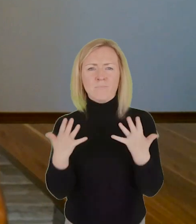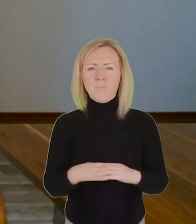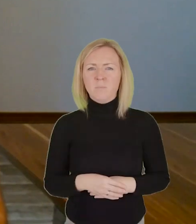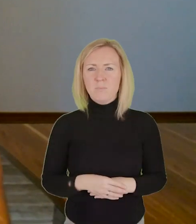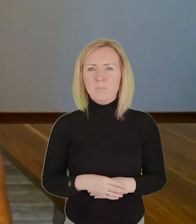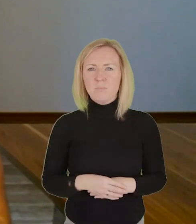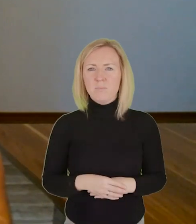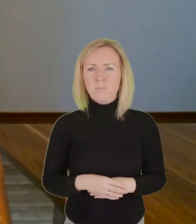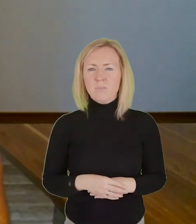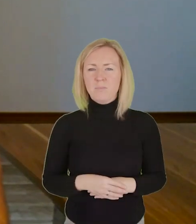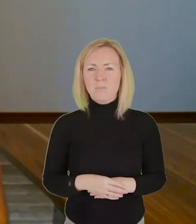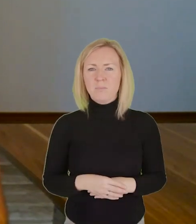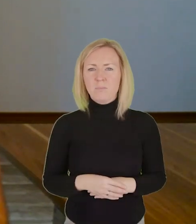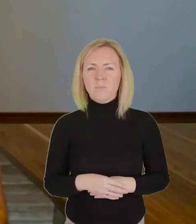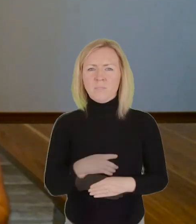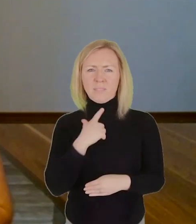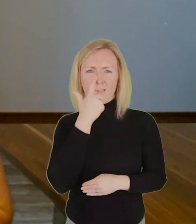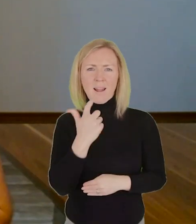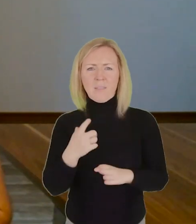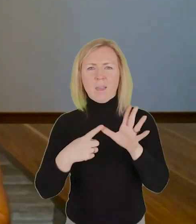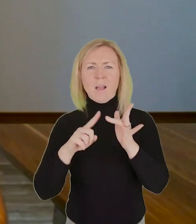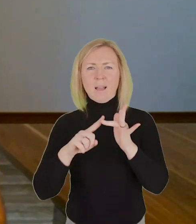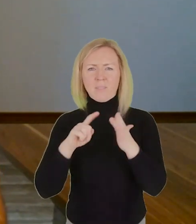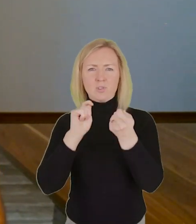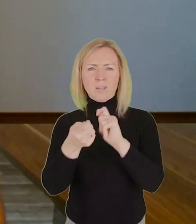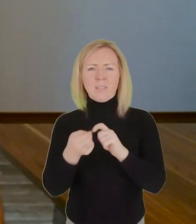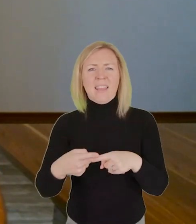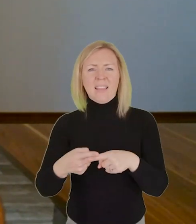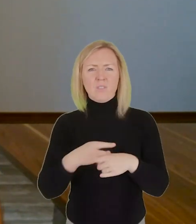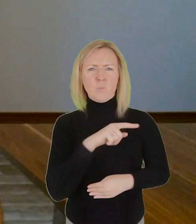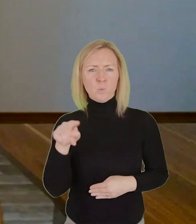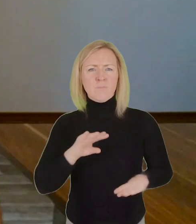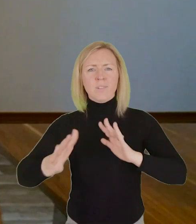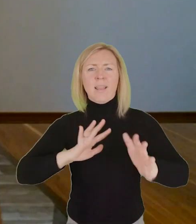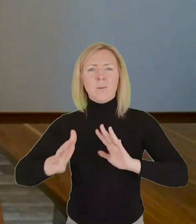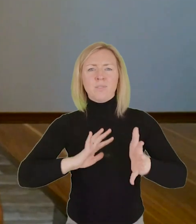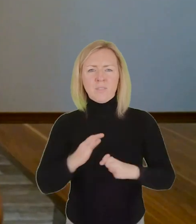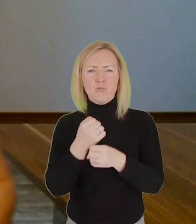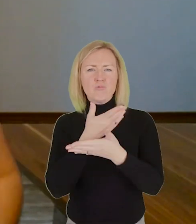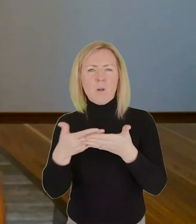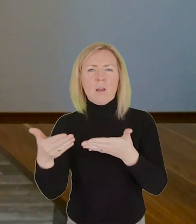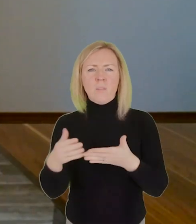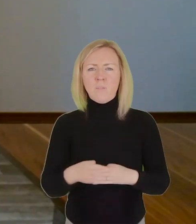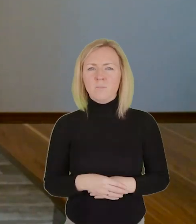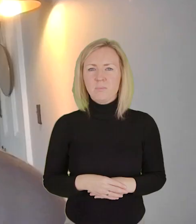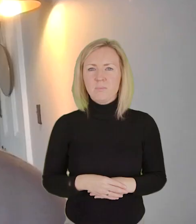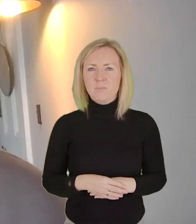Is AI today able to adapt the sentences from, let's say, English into the grammar of the sign language?